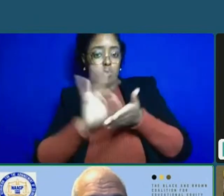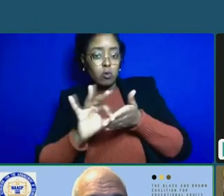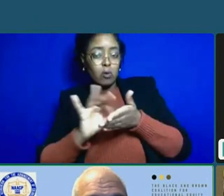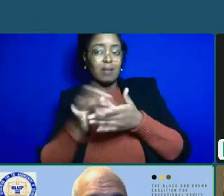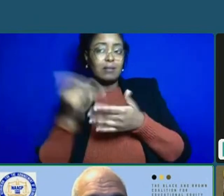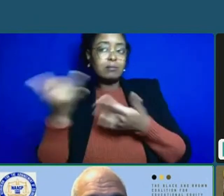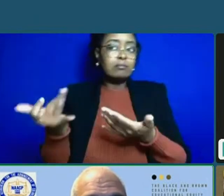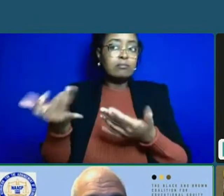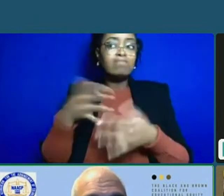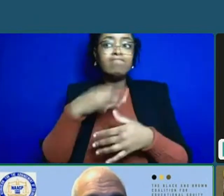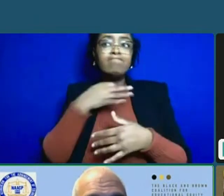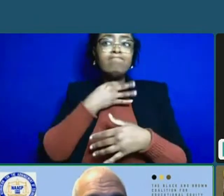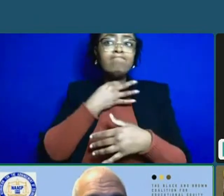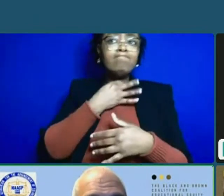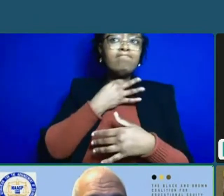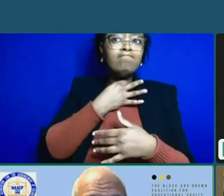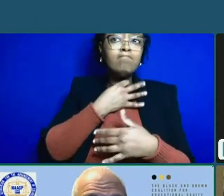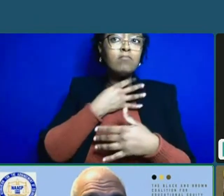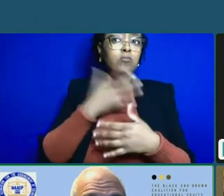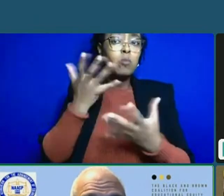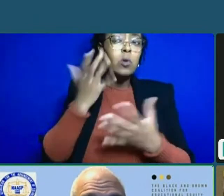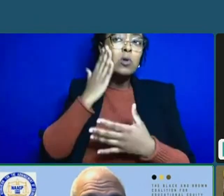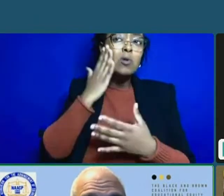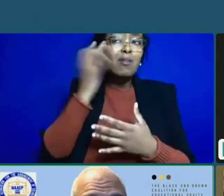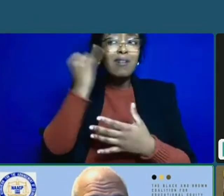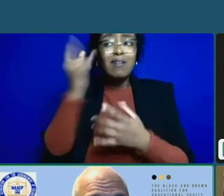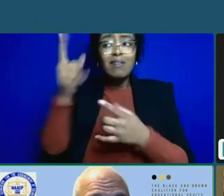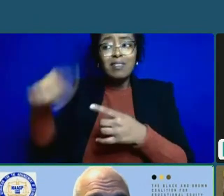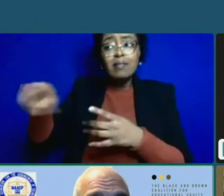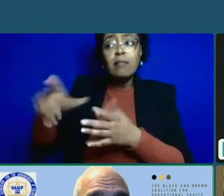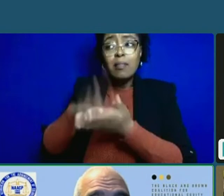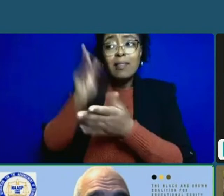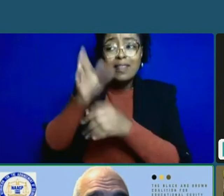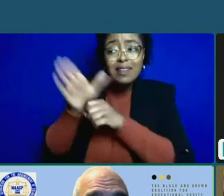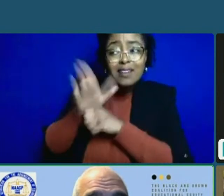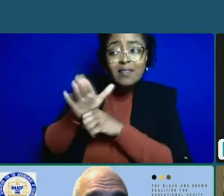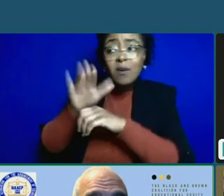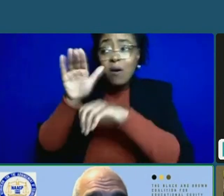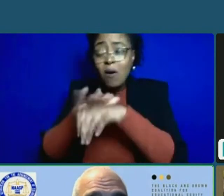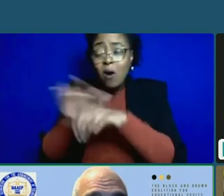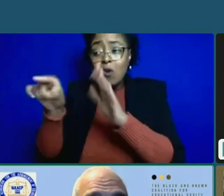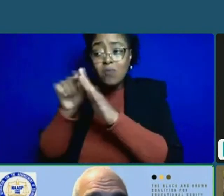the district and external scores. Raised questions about